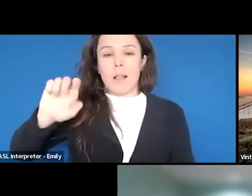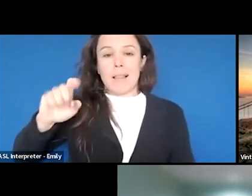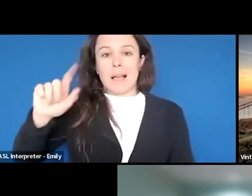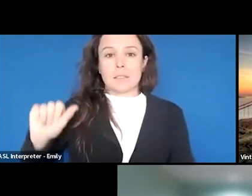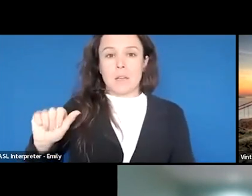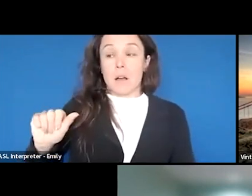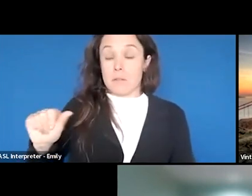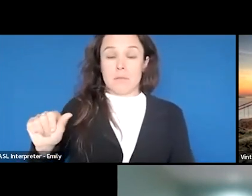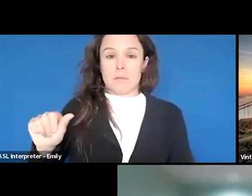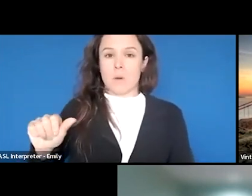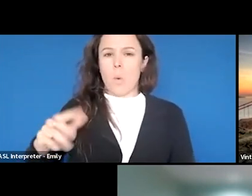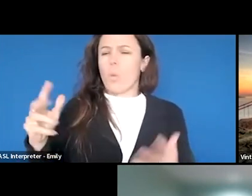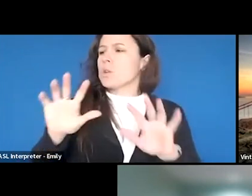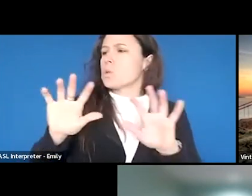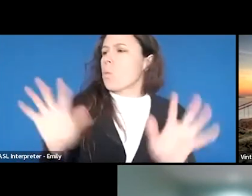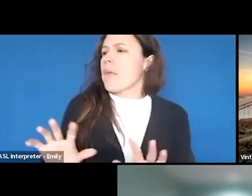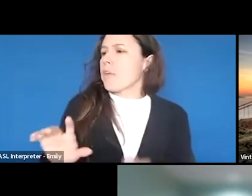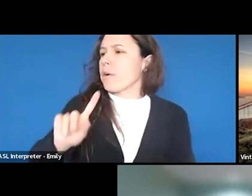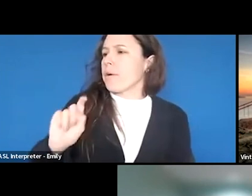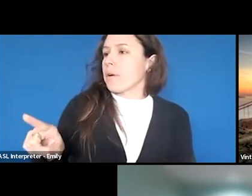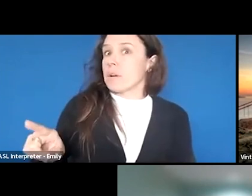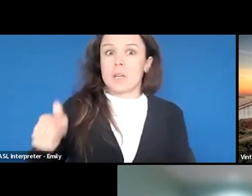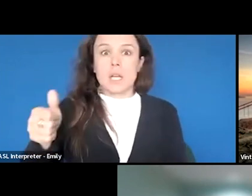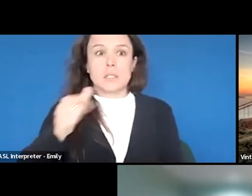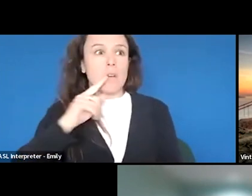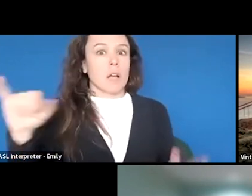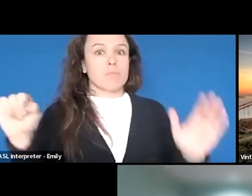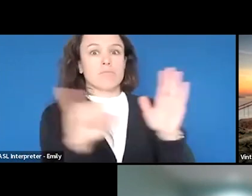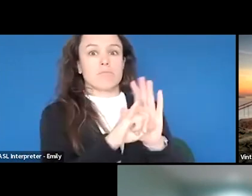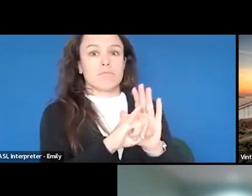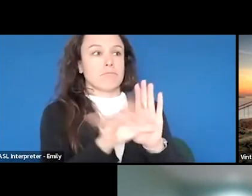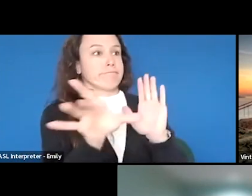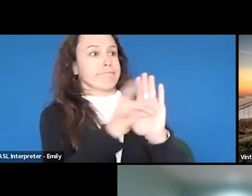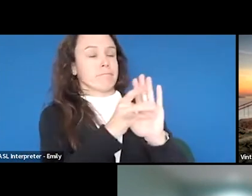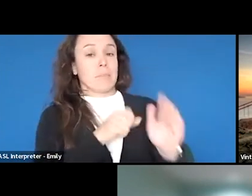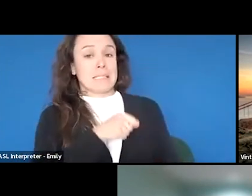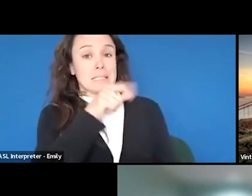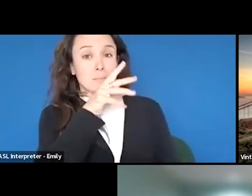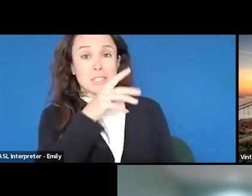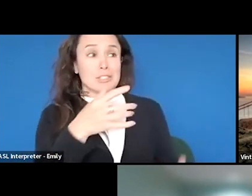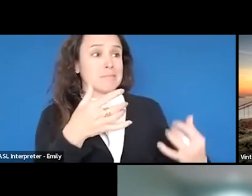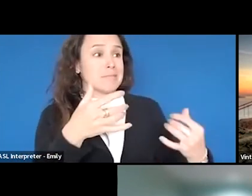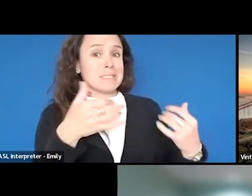it does speaker-independent speech recognition in a noisy environment and provides a fluent answer.